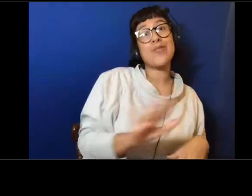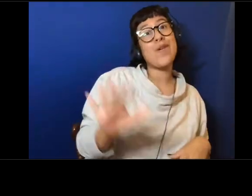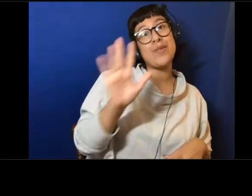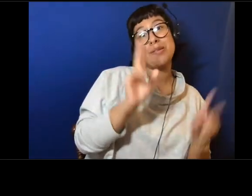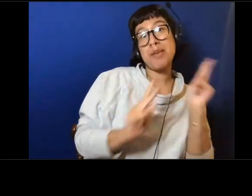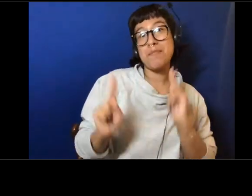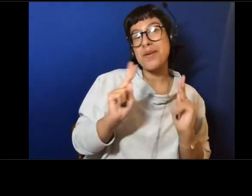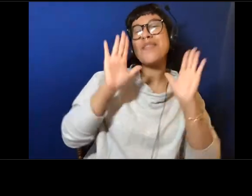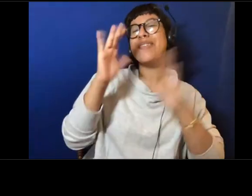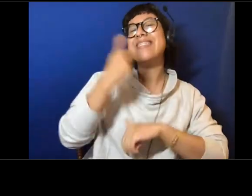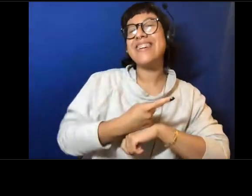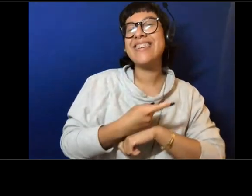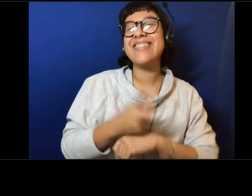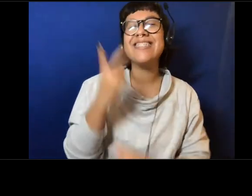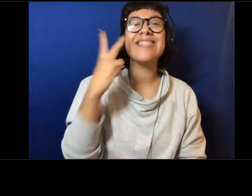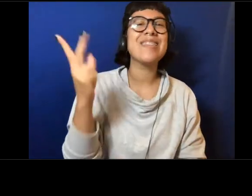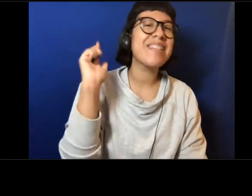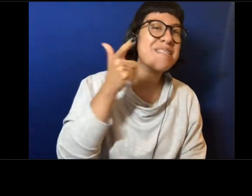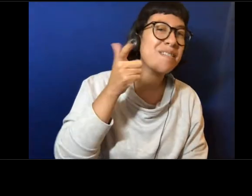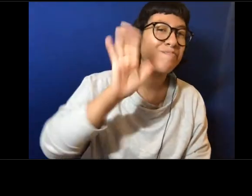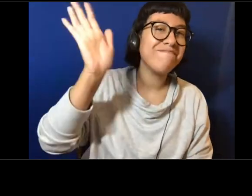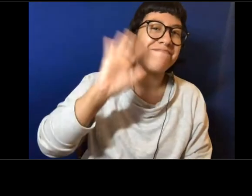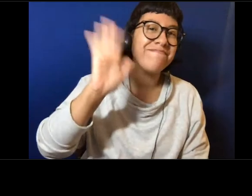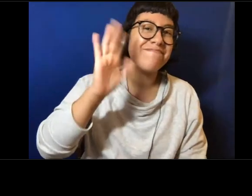have a great day, and we'll see you later. Thanks.